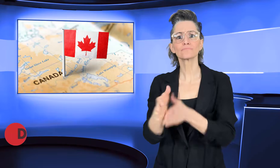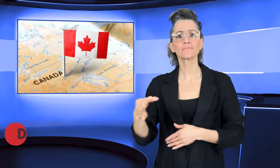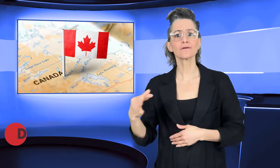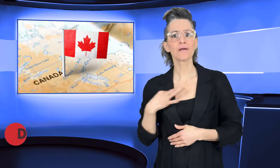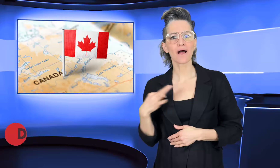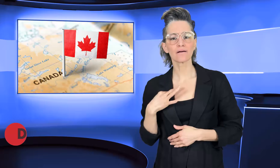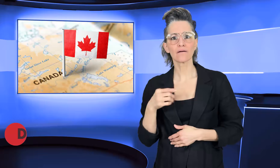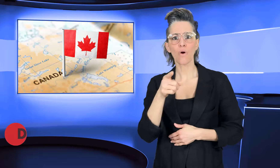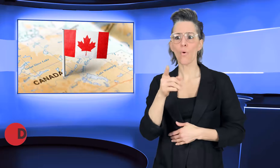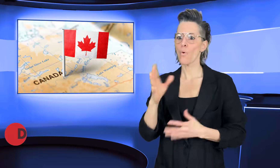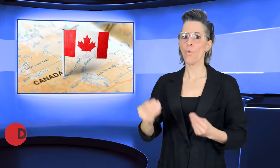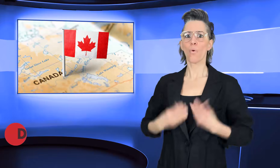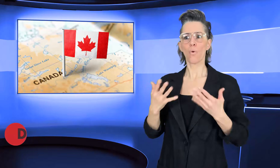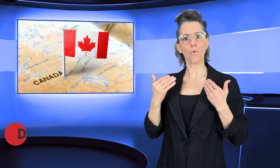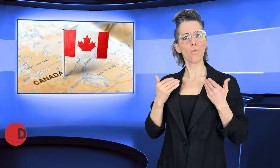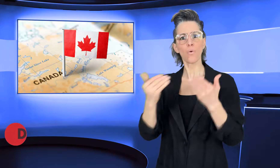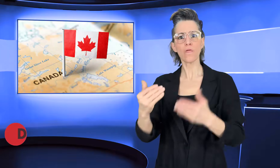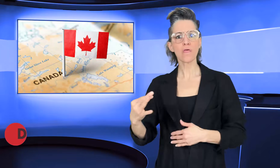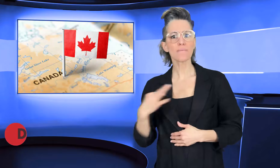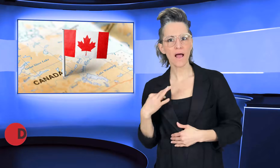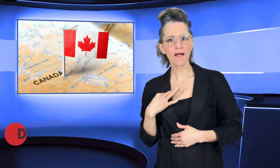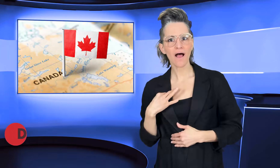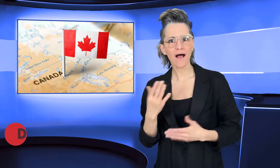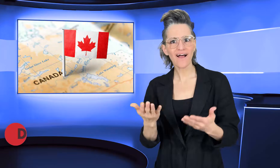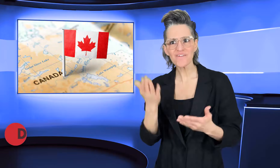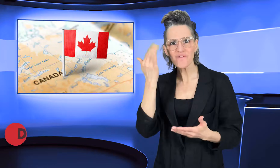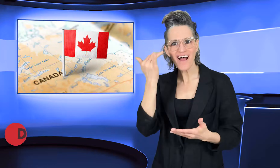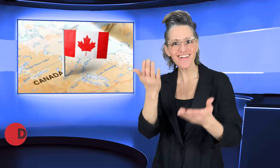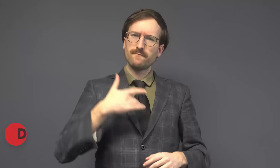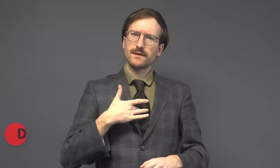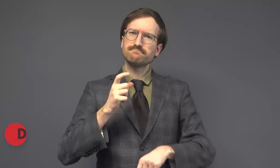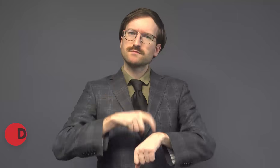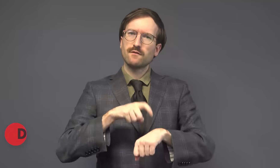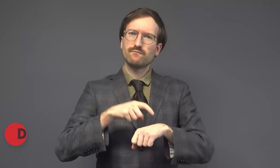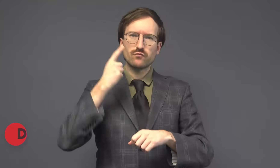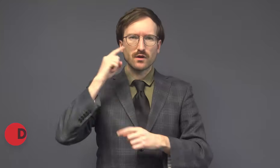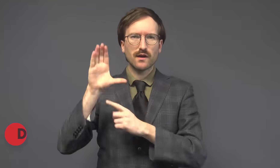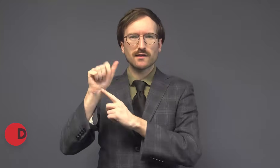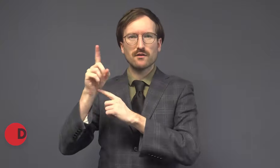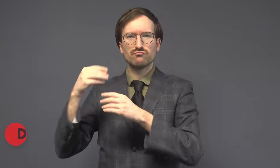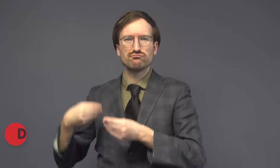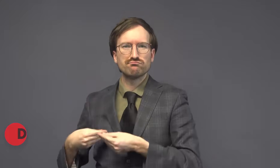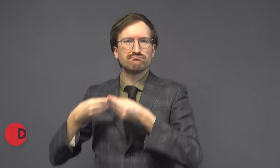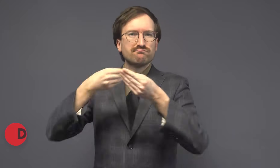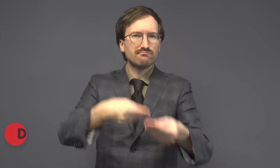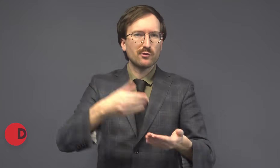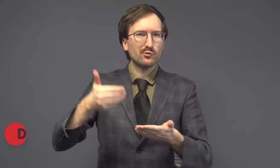at the Canadian Association of the Deaf? I believed it was time for CAD-ASC to pass the baton to